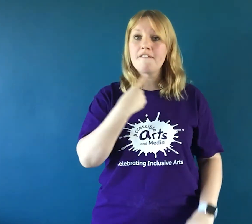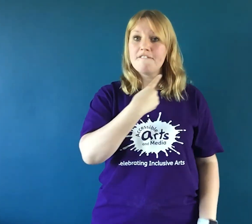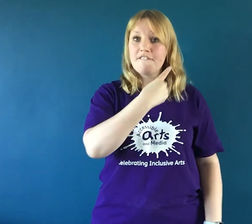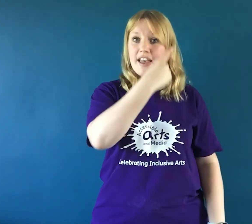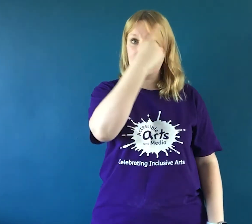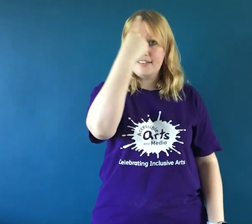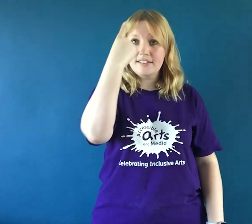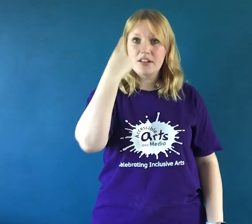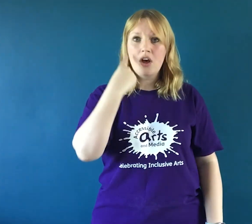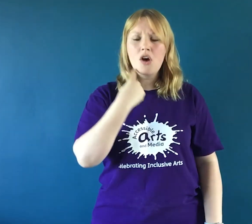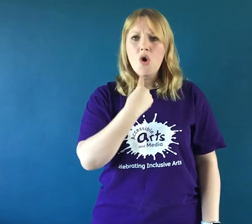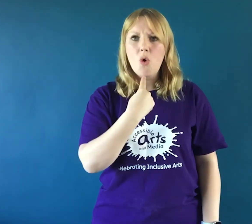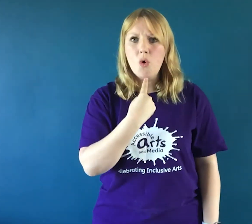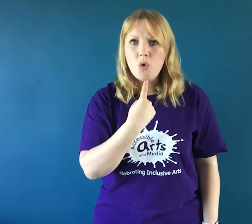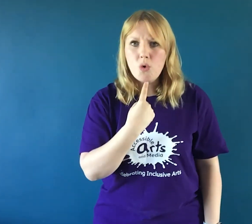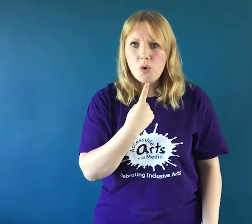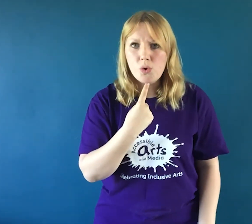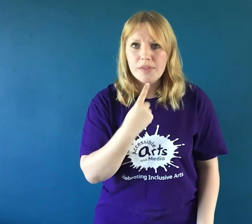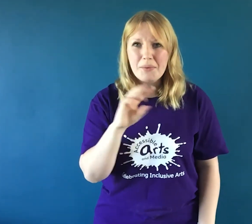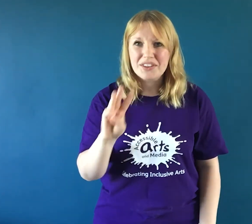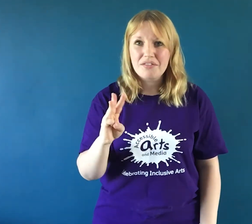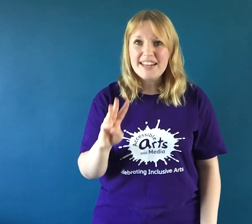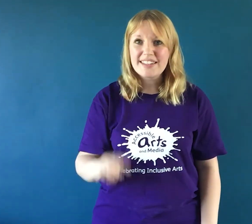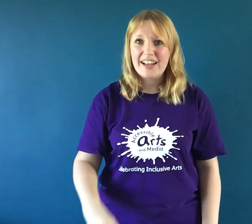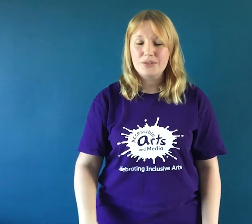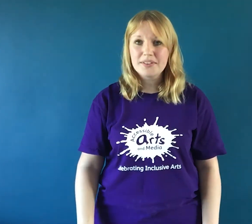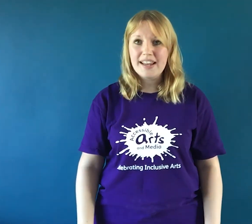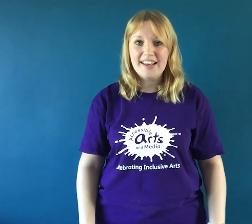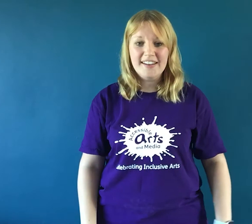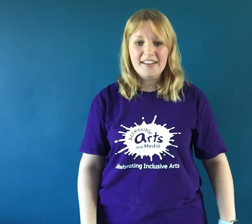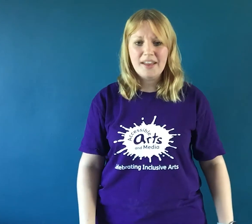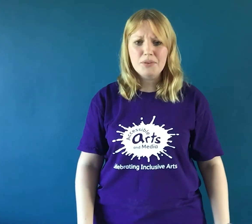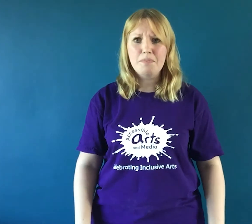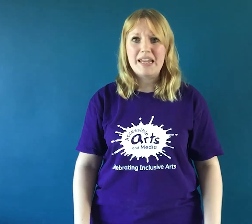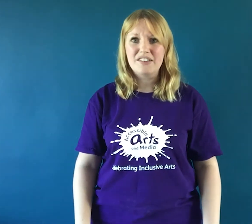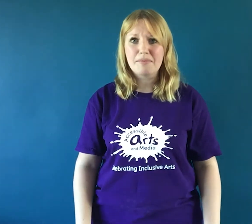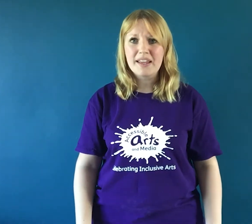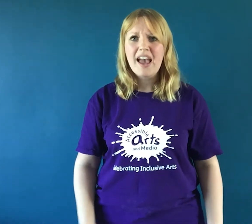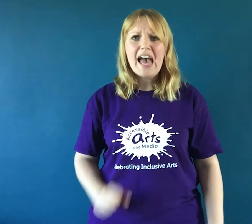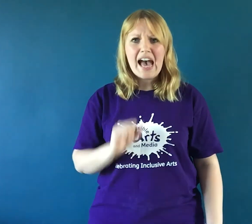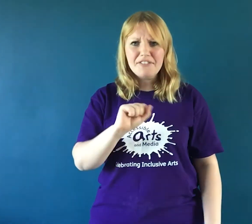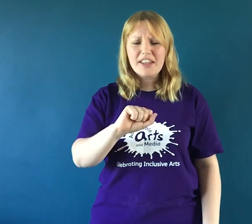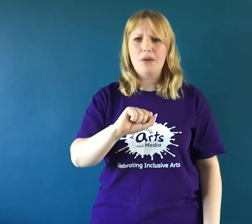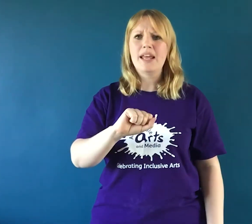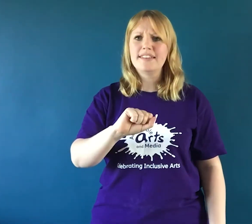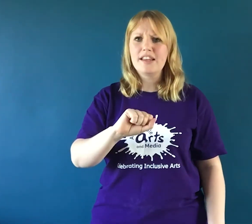face. Oo that was three signs wasn’t is that was mean of me. Have a go let’s see